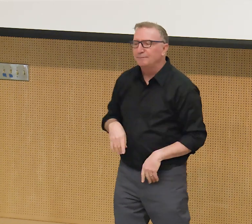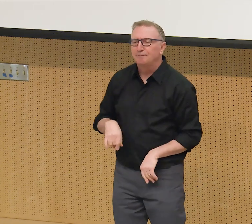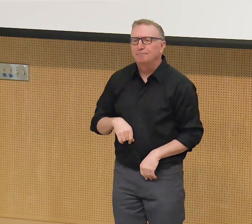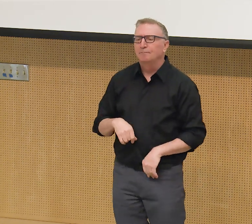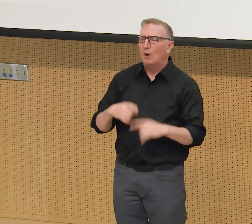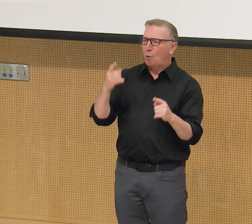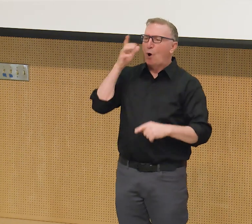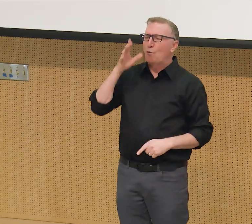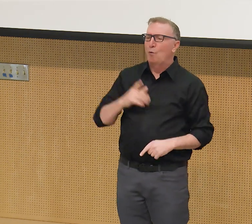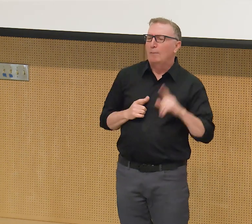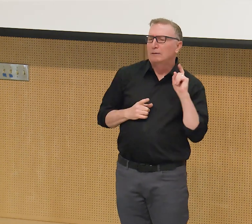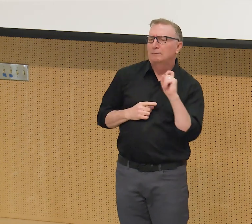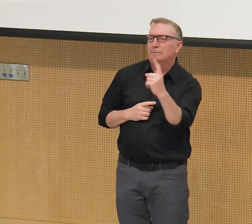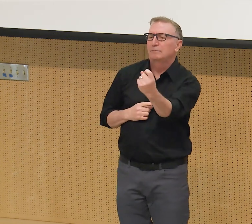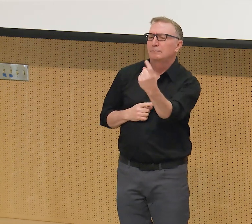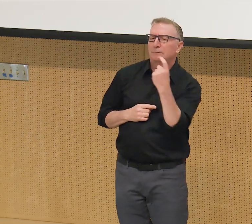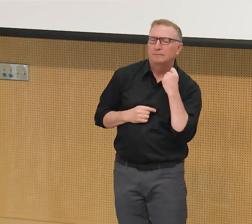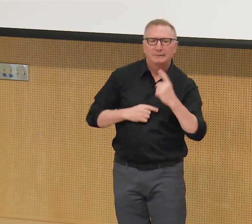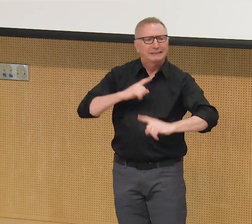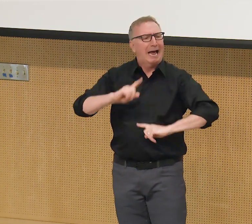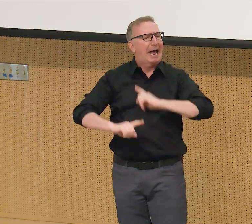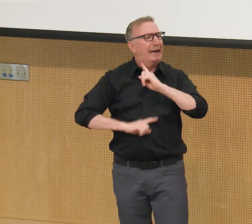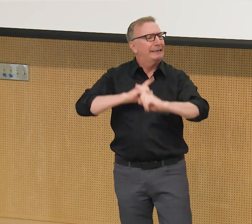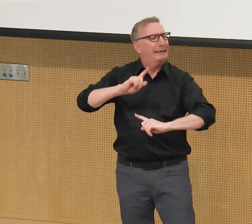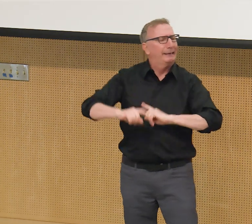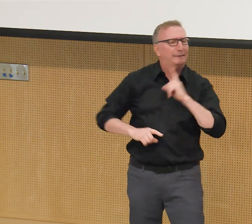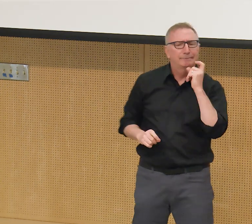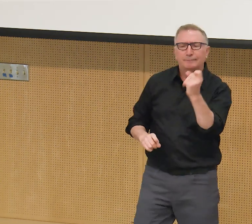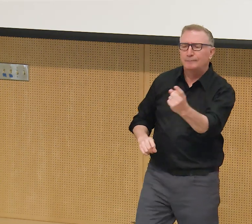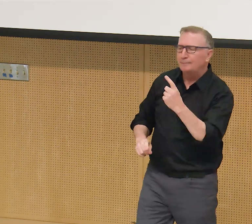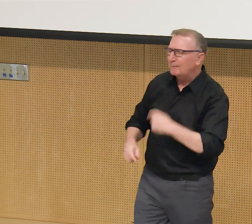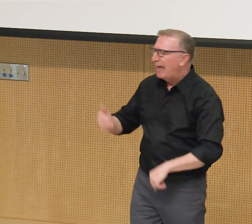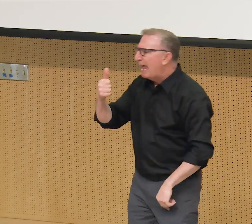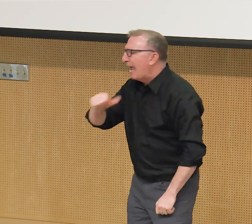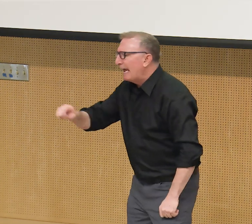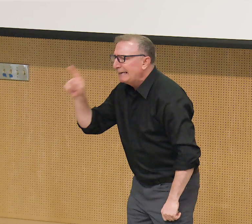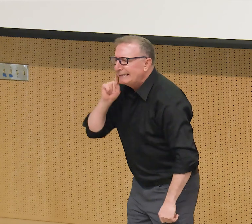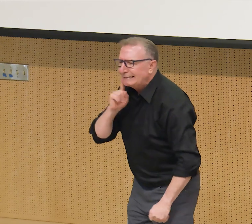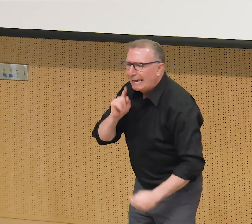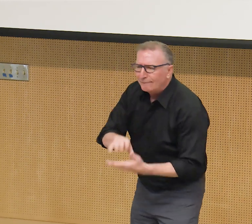outside that building to register for classes. While I was waiting, there was a woman walking through the line